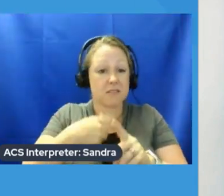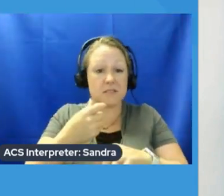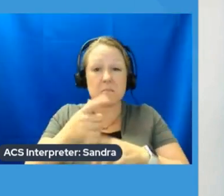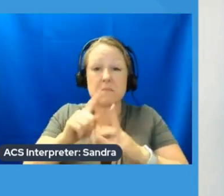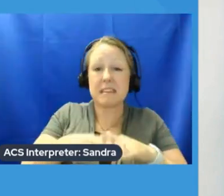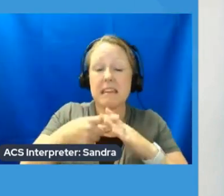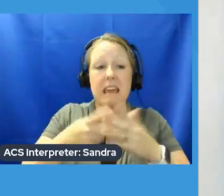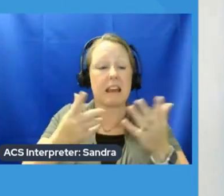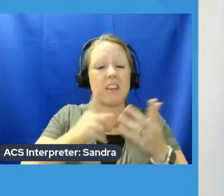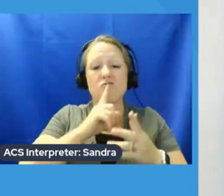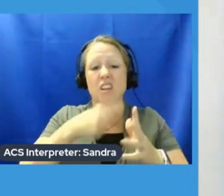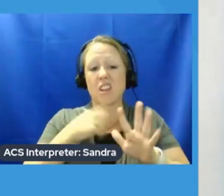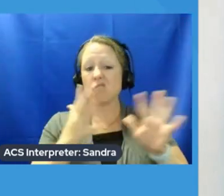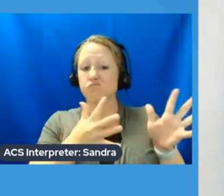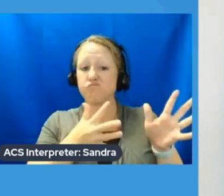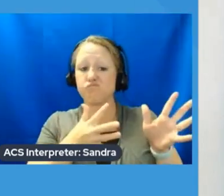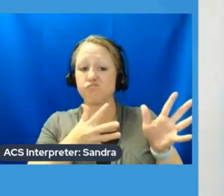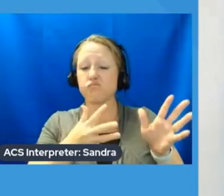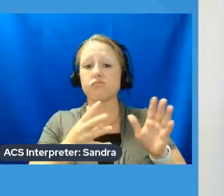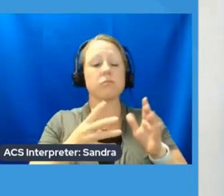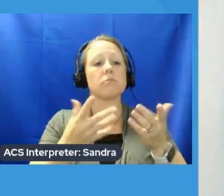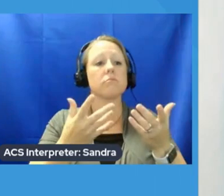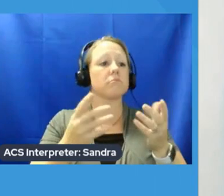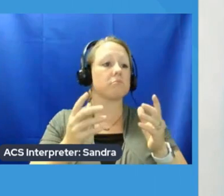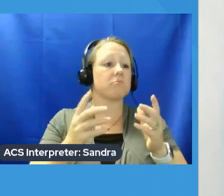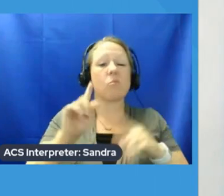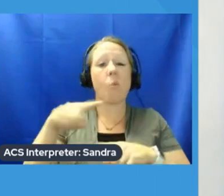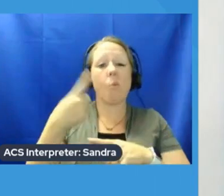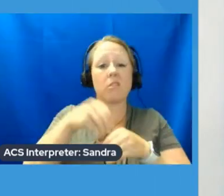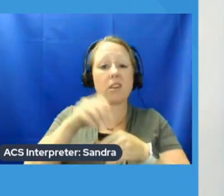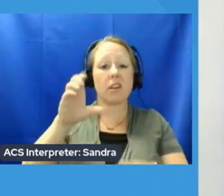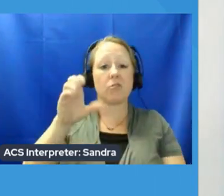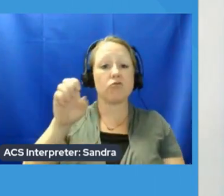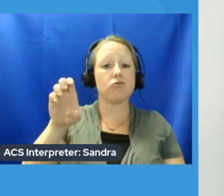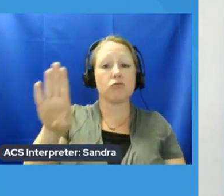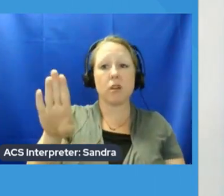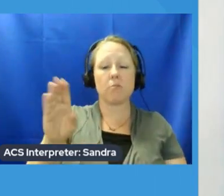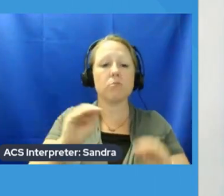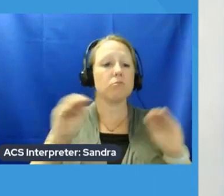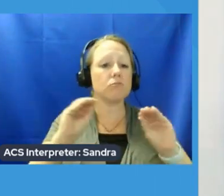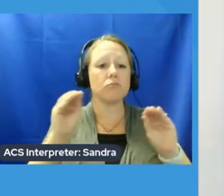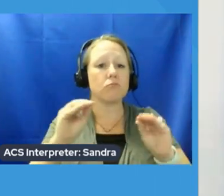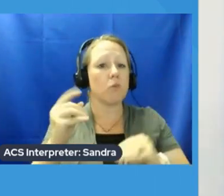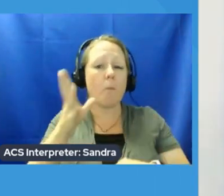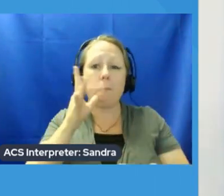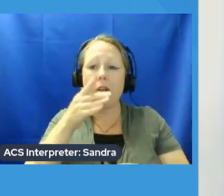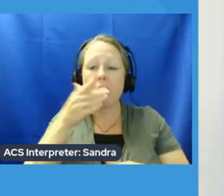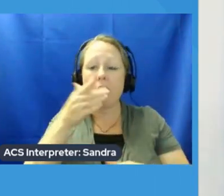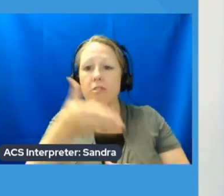without his mother there to hold him. This boy is an inspiration to me